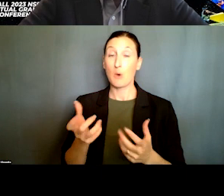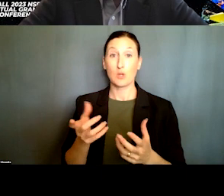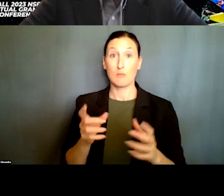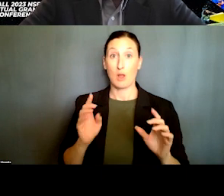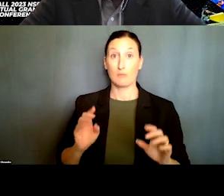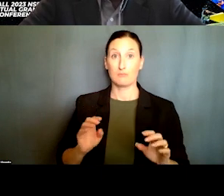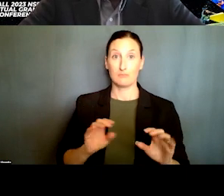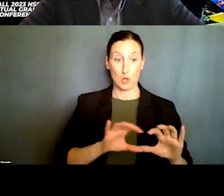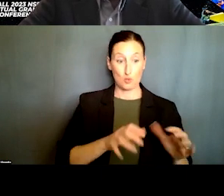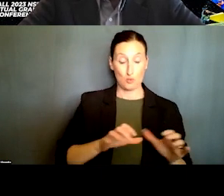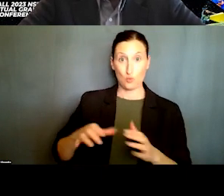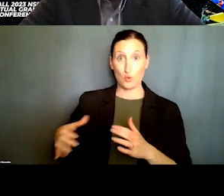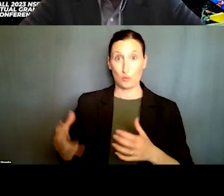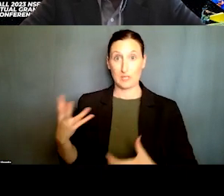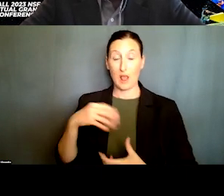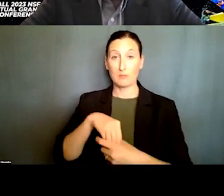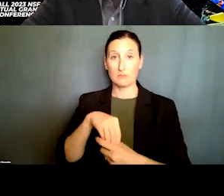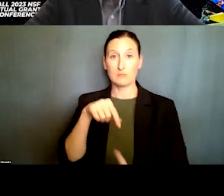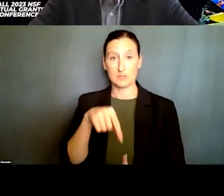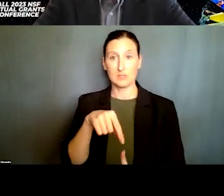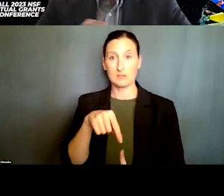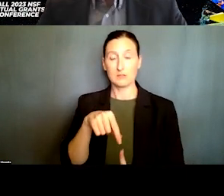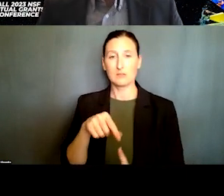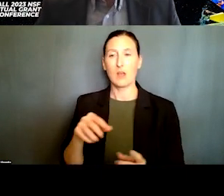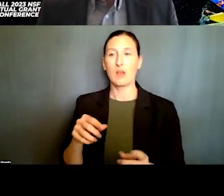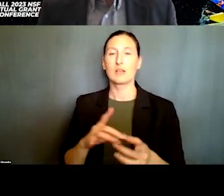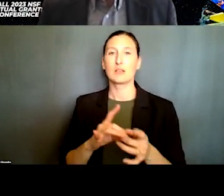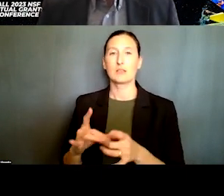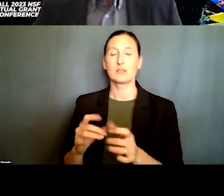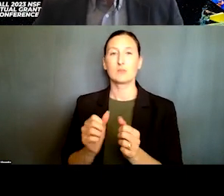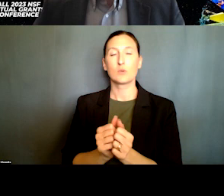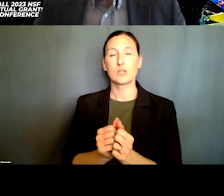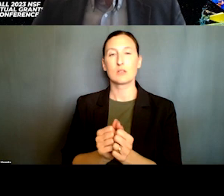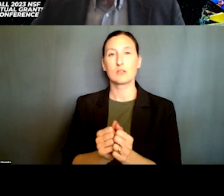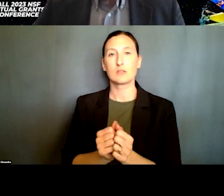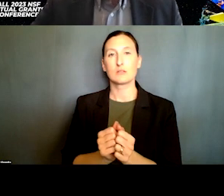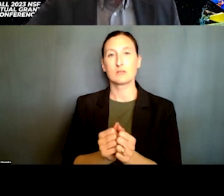in which all directorates participate and there's also connections with